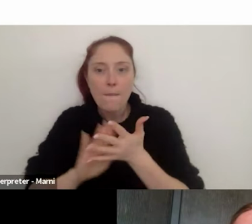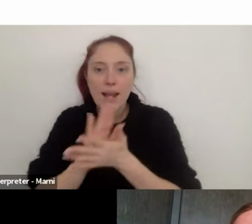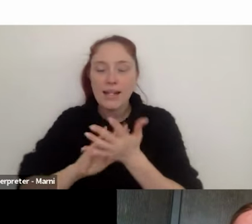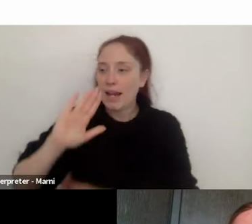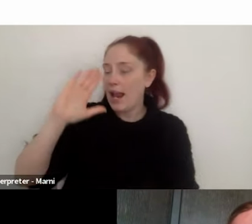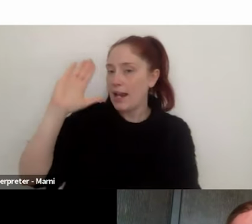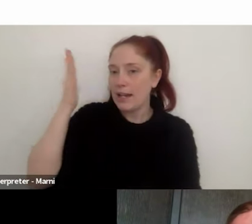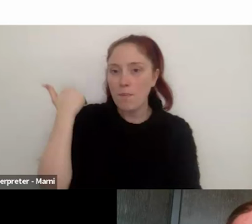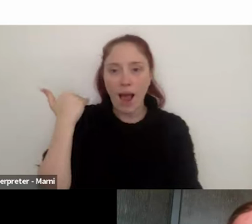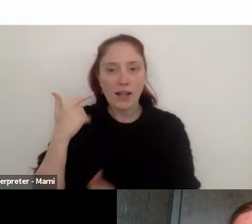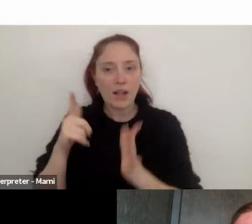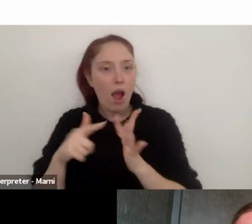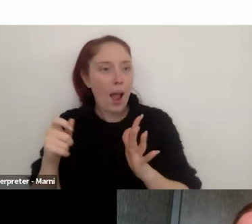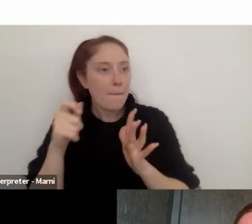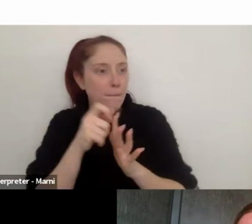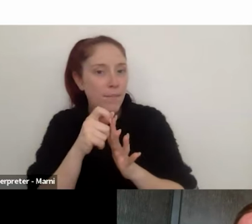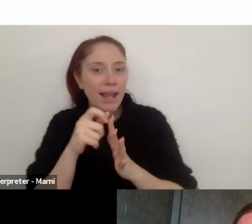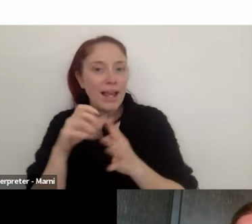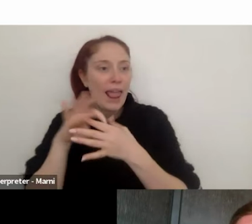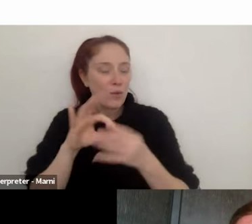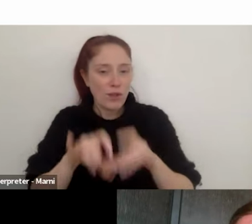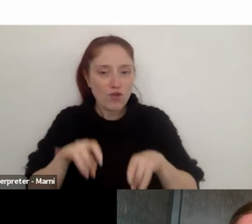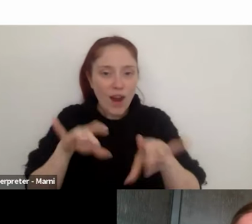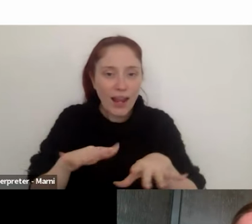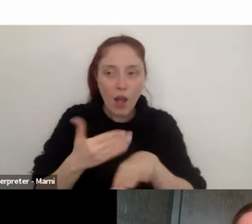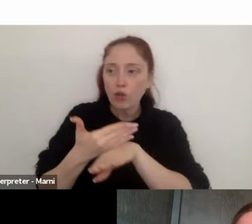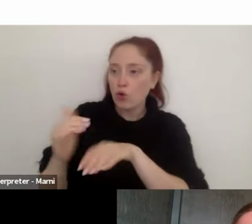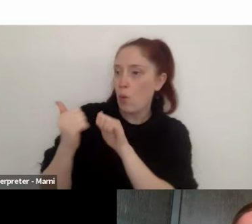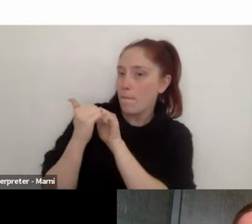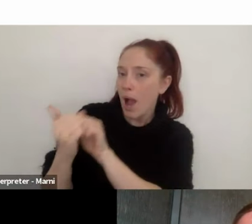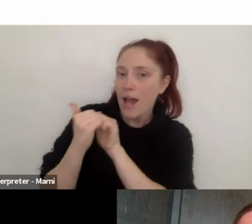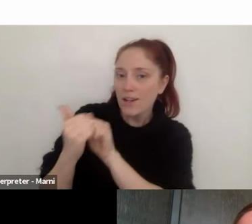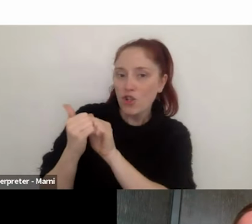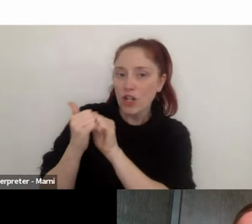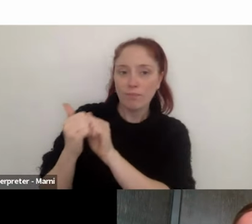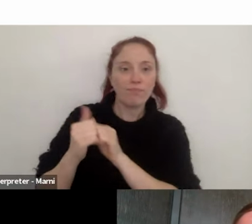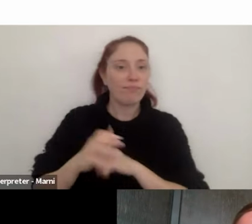Intellectual Property, create new connections and partnerships, and develop new sources of